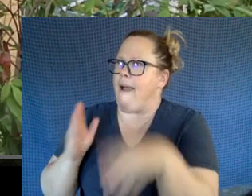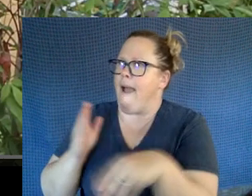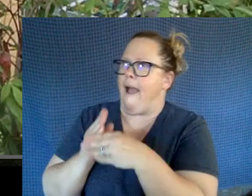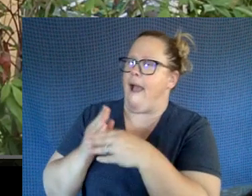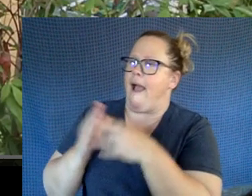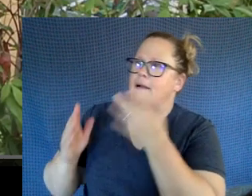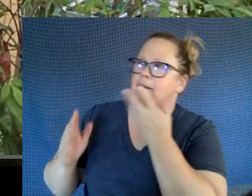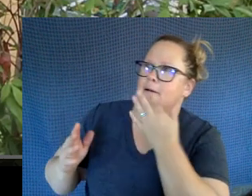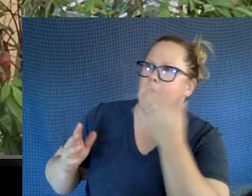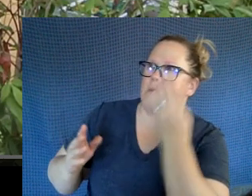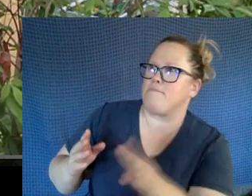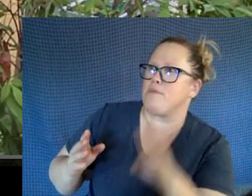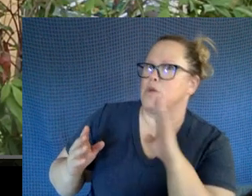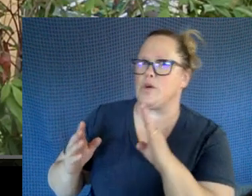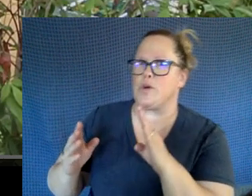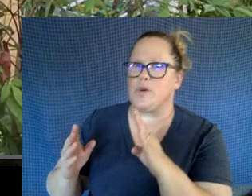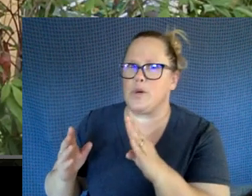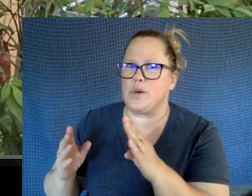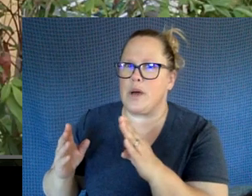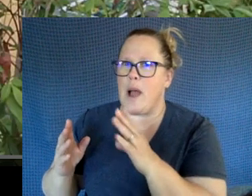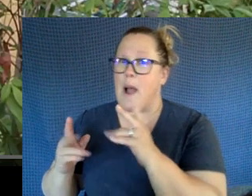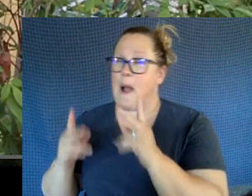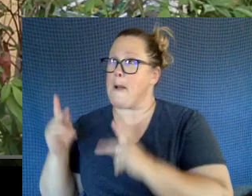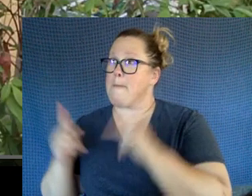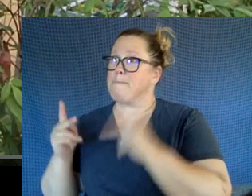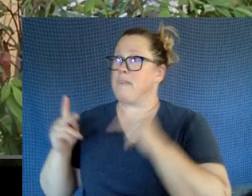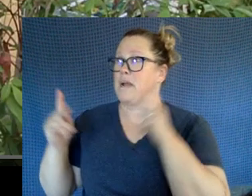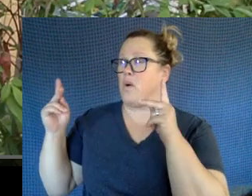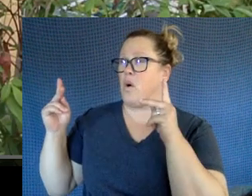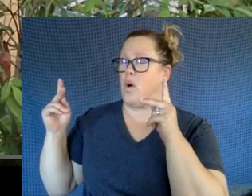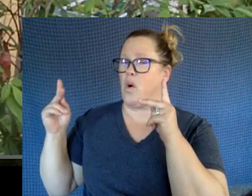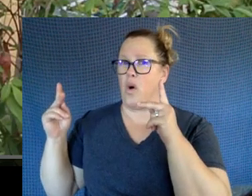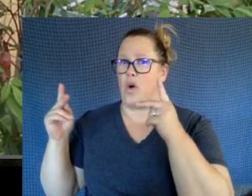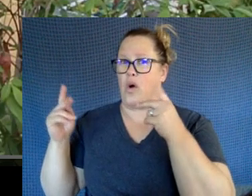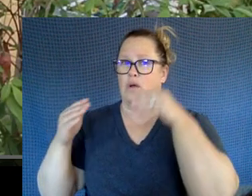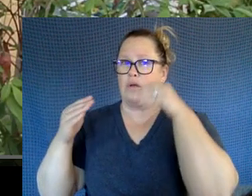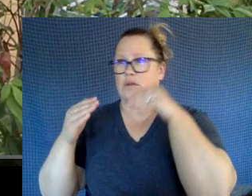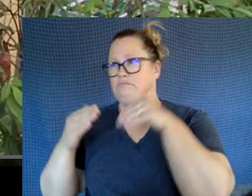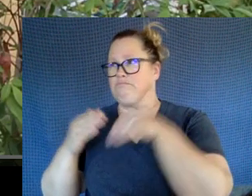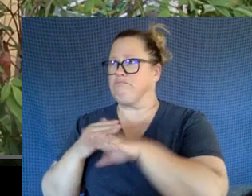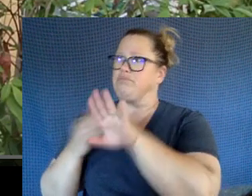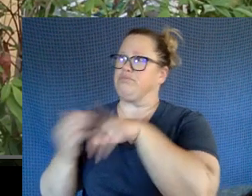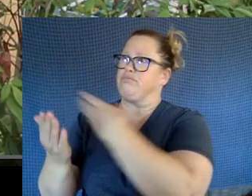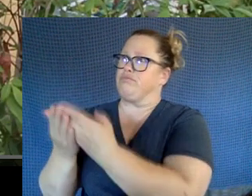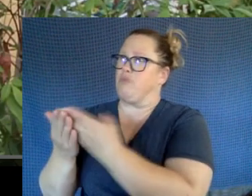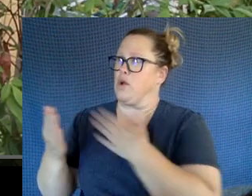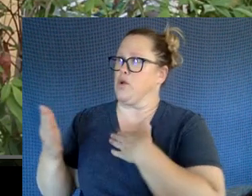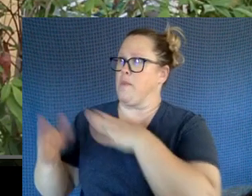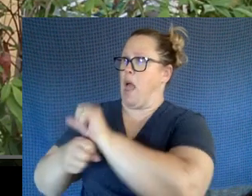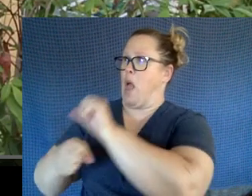another. People walk into my work as if it's always been their place. My hands